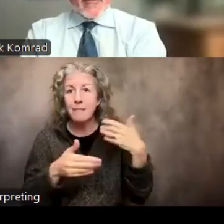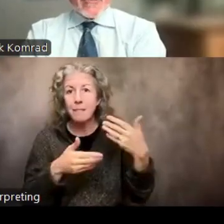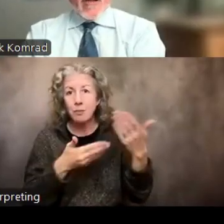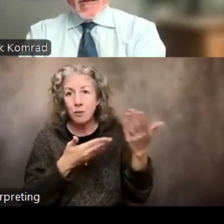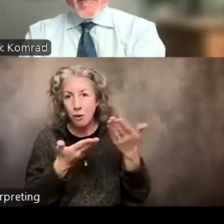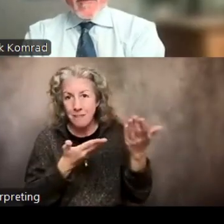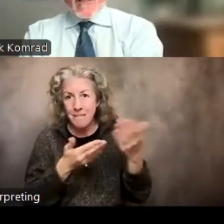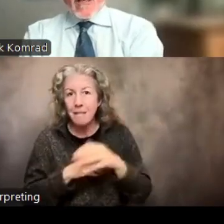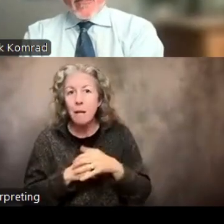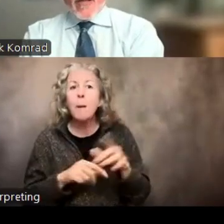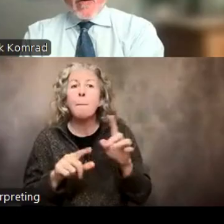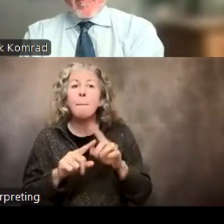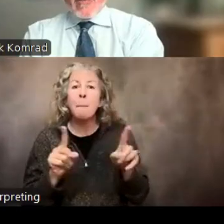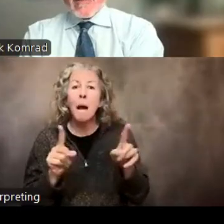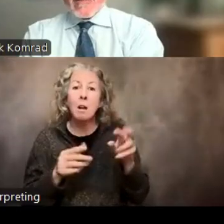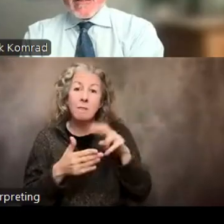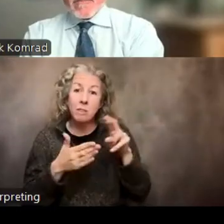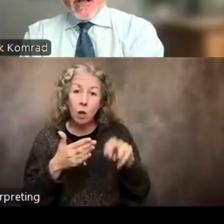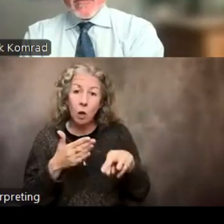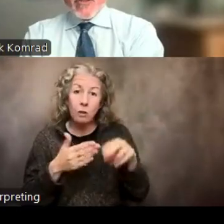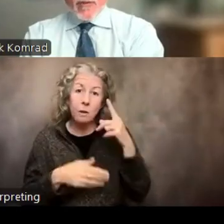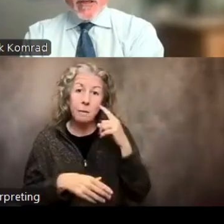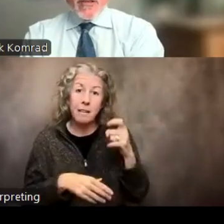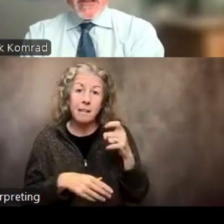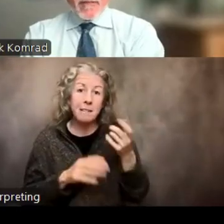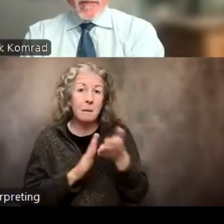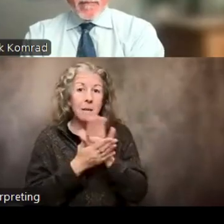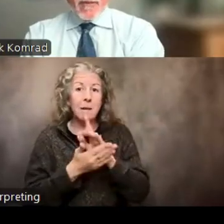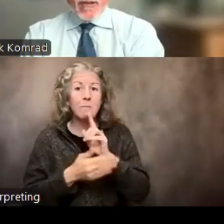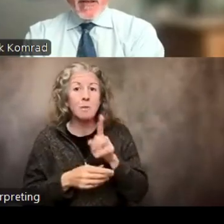a result, though, because it's become so increasingly popular,